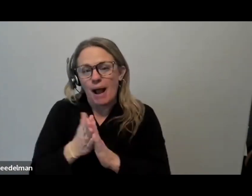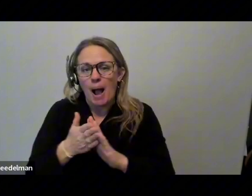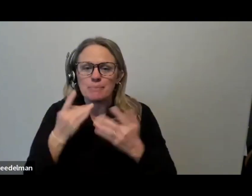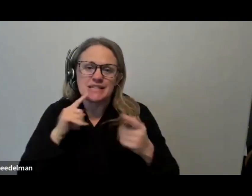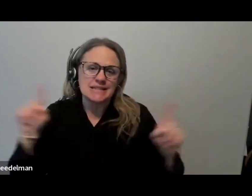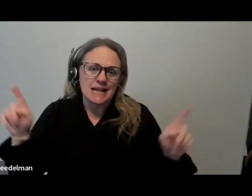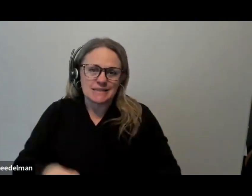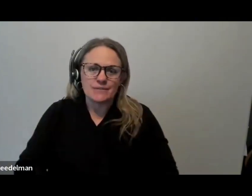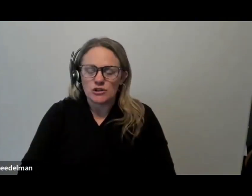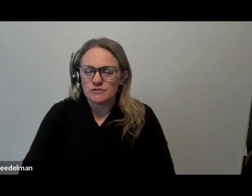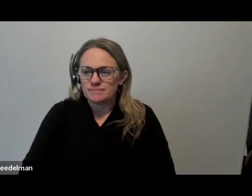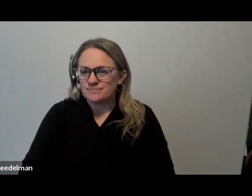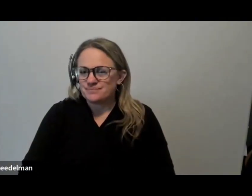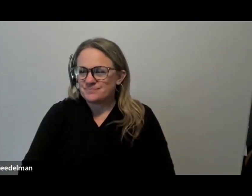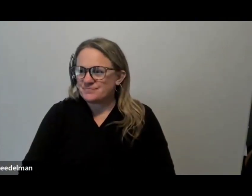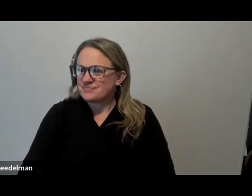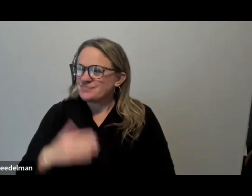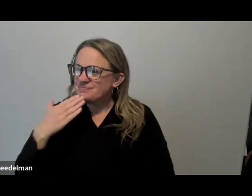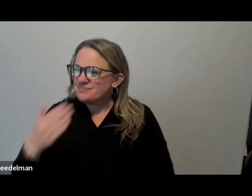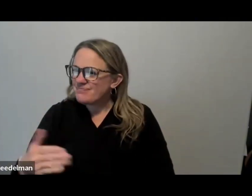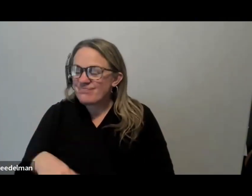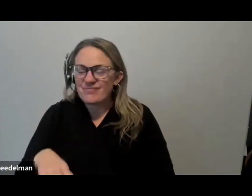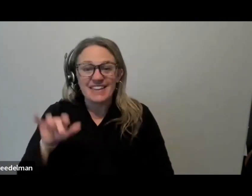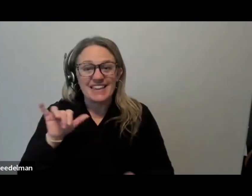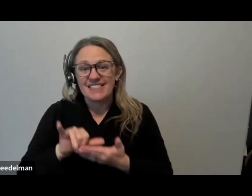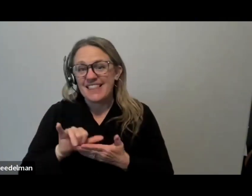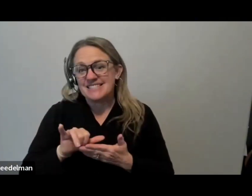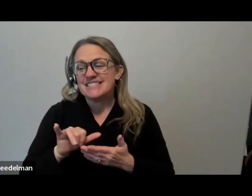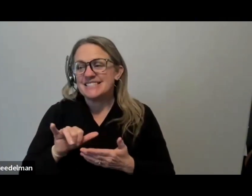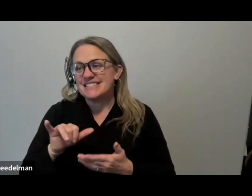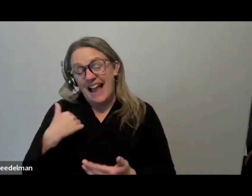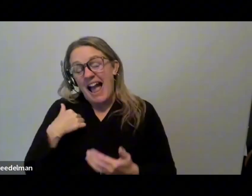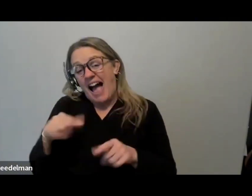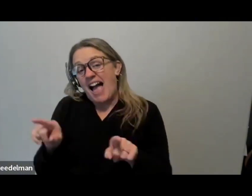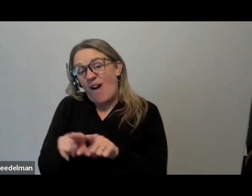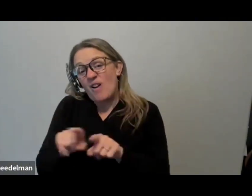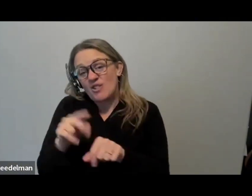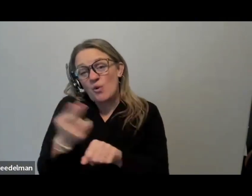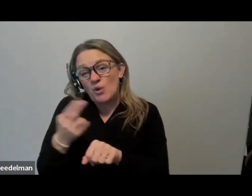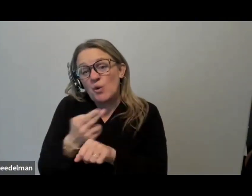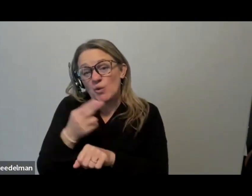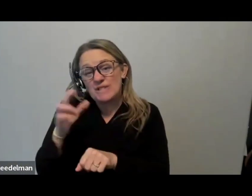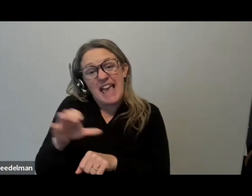Thank you all. That's that's a good, I also have captions on all the time for the record.